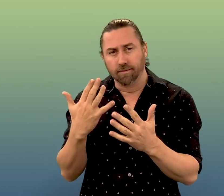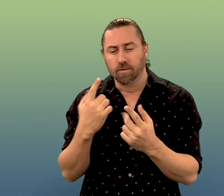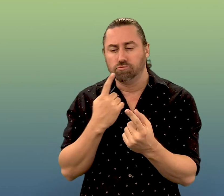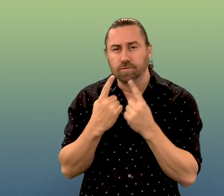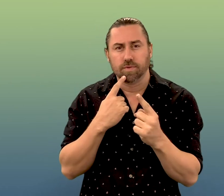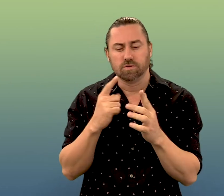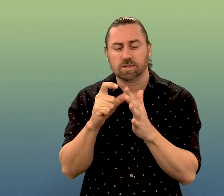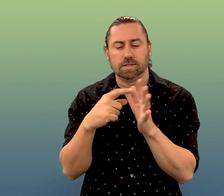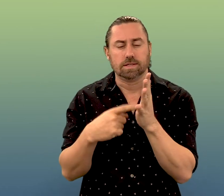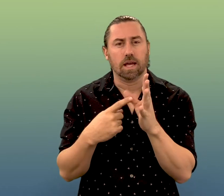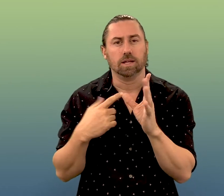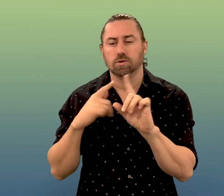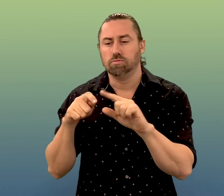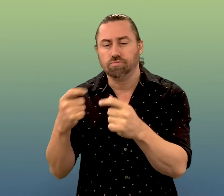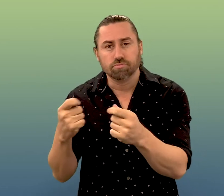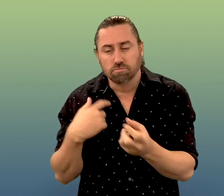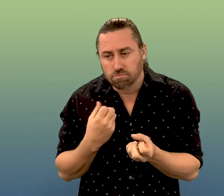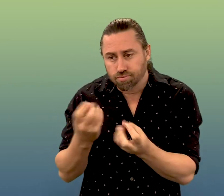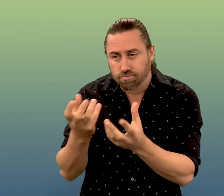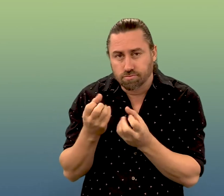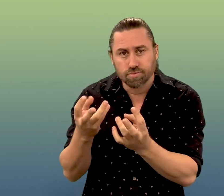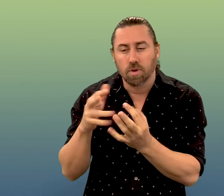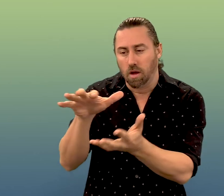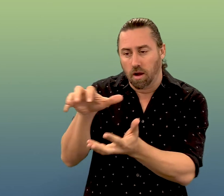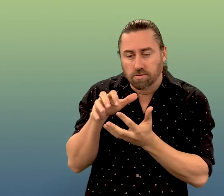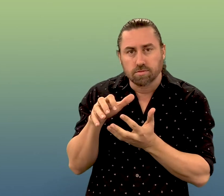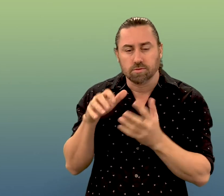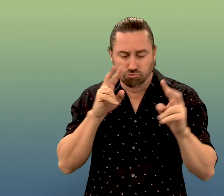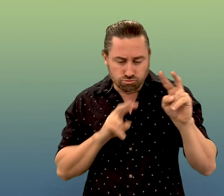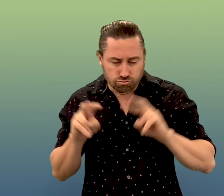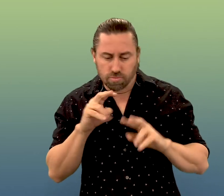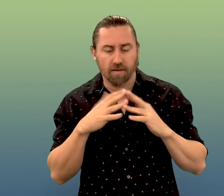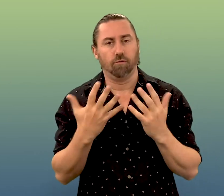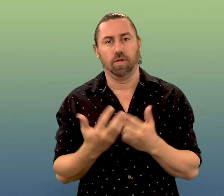Personalised data and information delivery , collection and analysis.